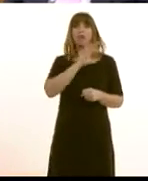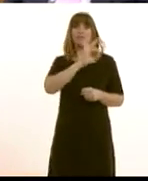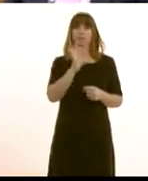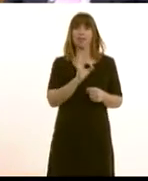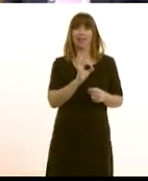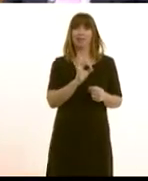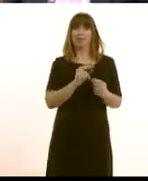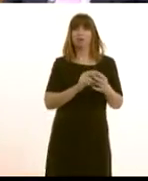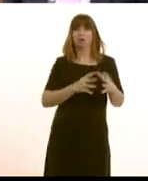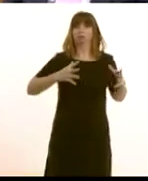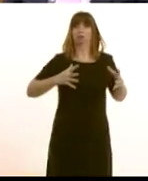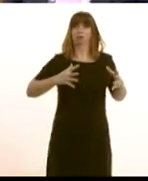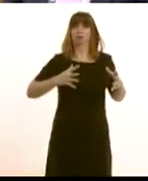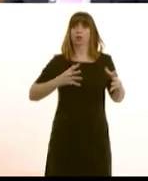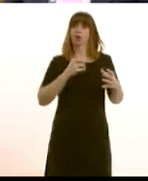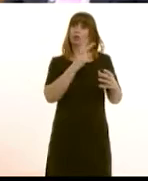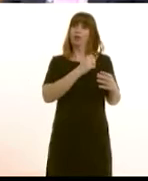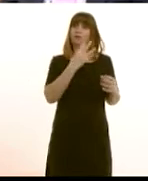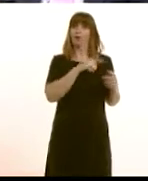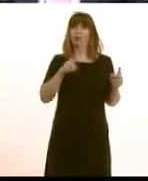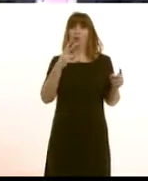and 2014. [Interruption.] Y Llywydd / The Presiding Officer: Order.